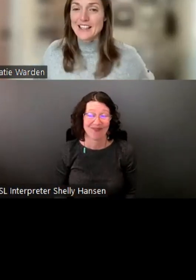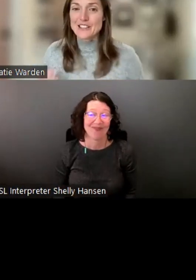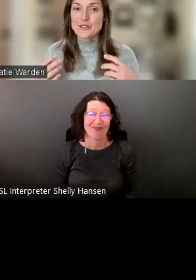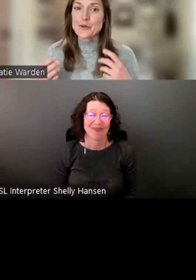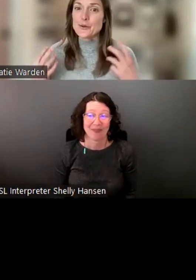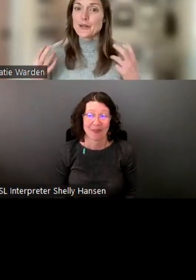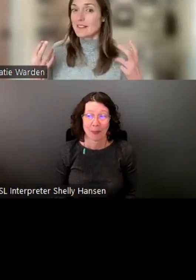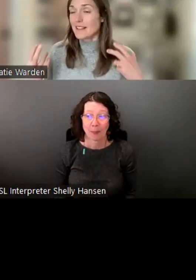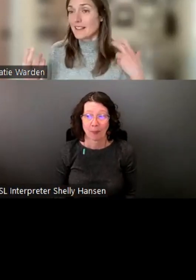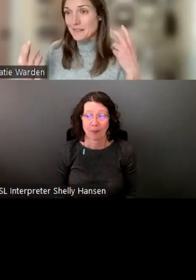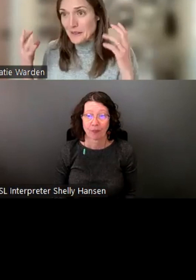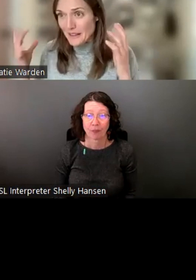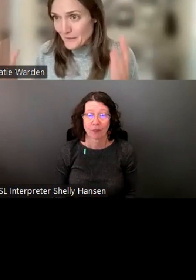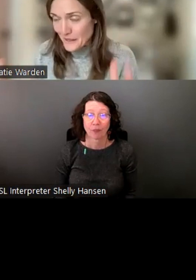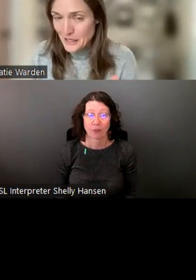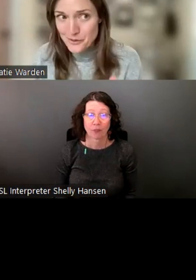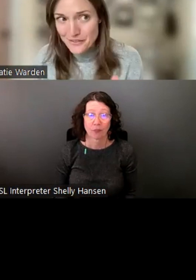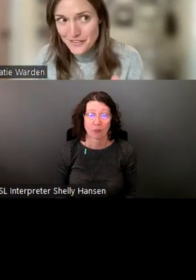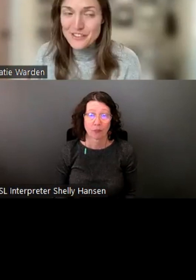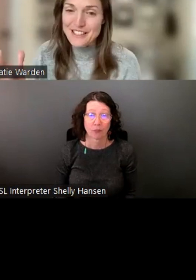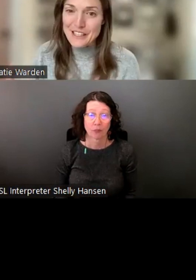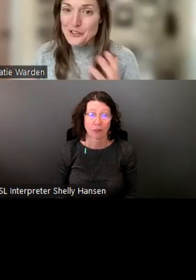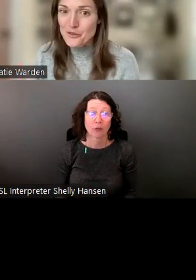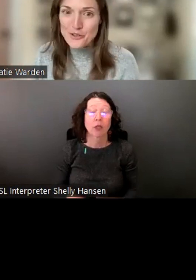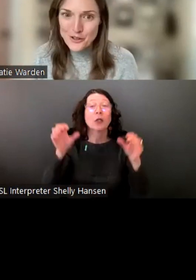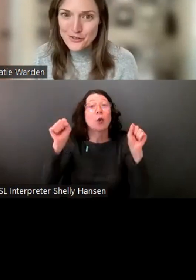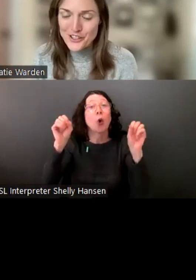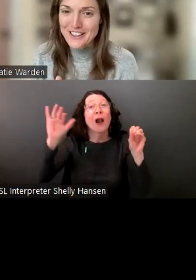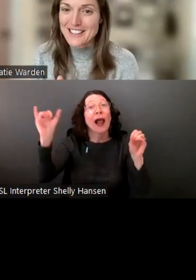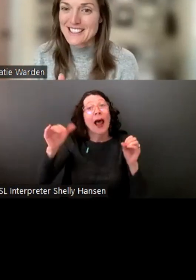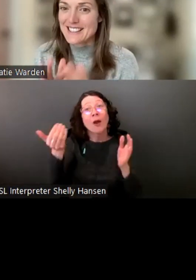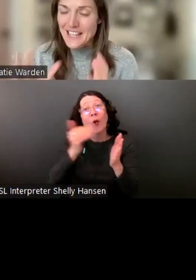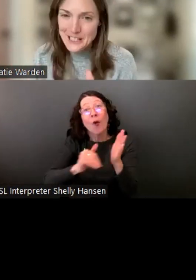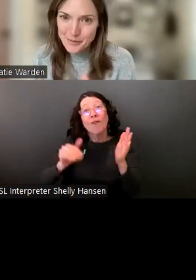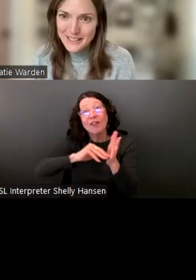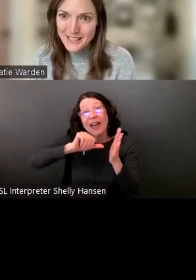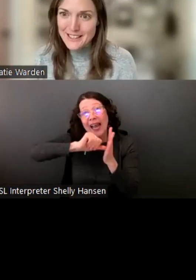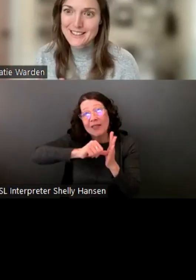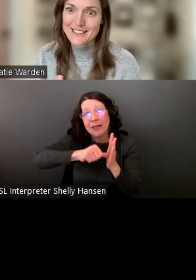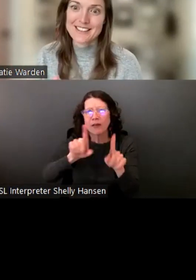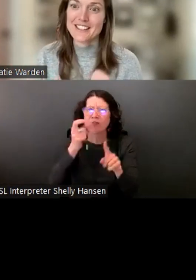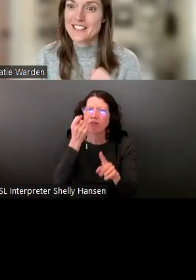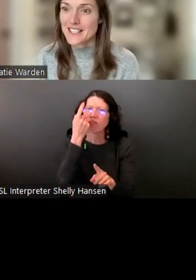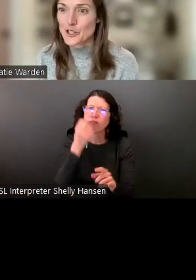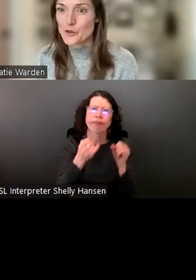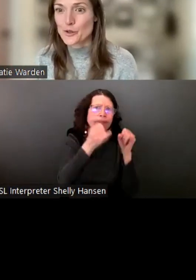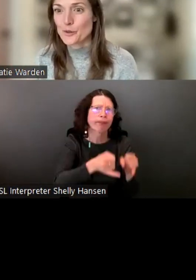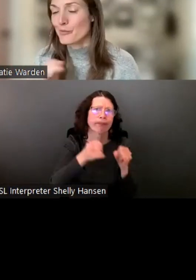And so as we've emphasized over and over, this is case-by-case contextual,